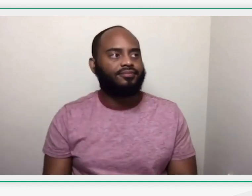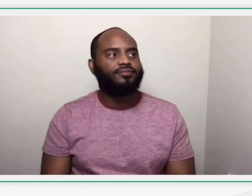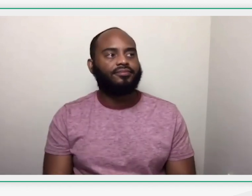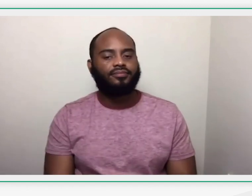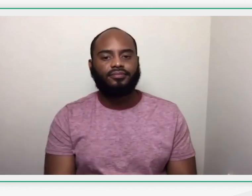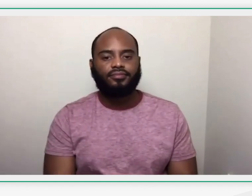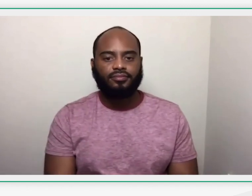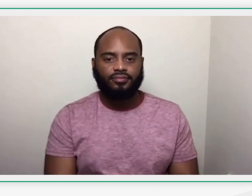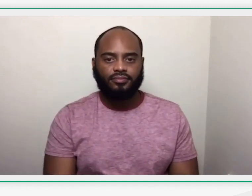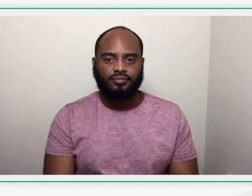Enough time to wrap things up.